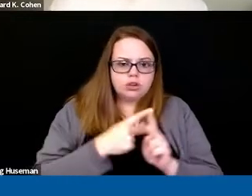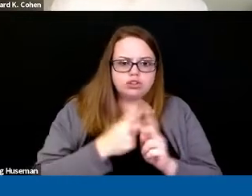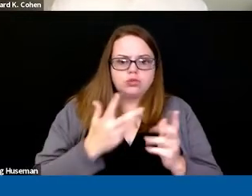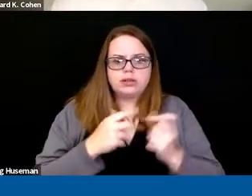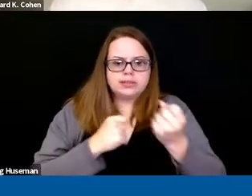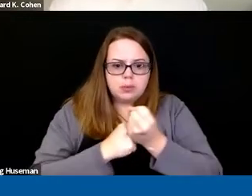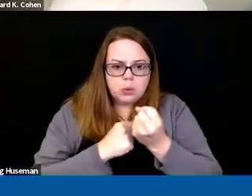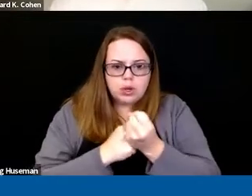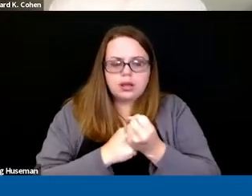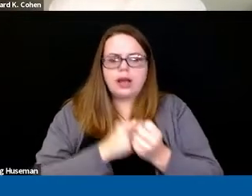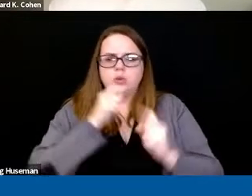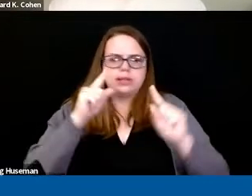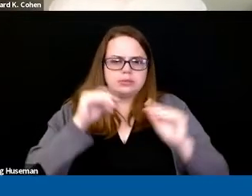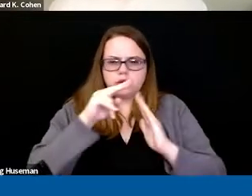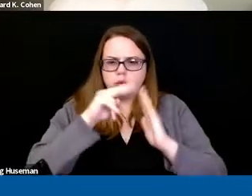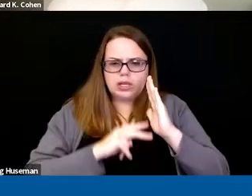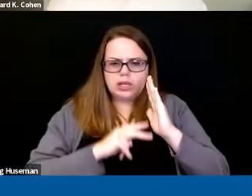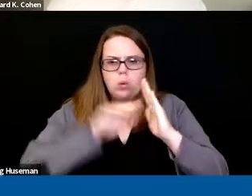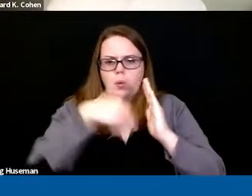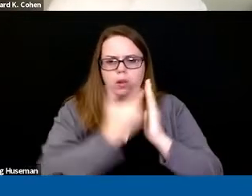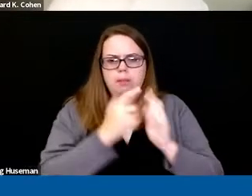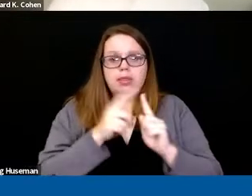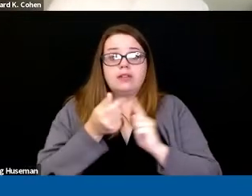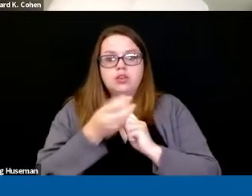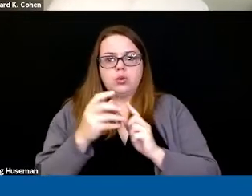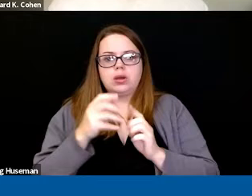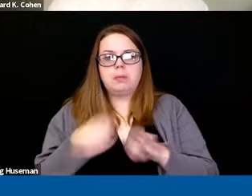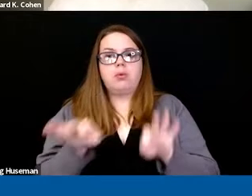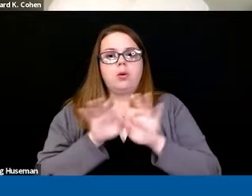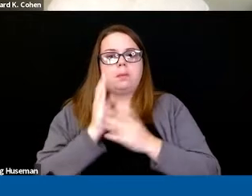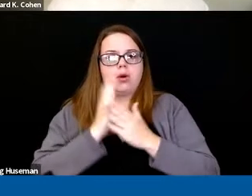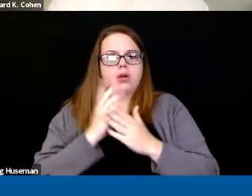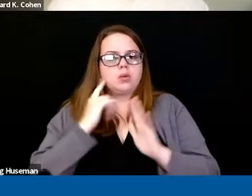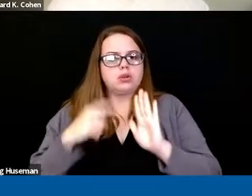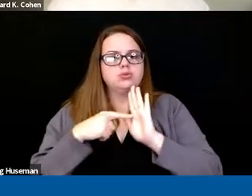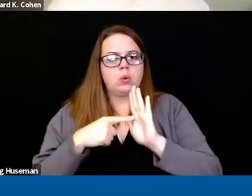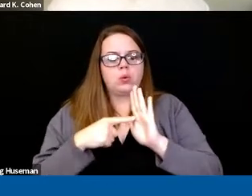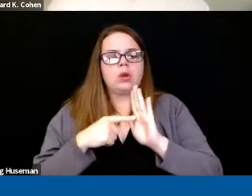I don't expect you to read the whole thing but there are a couple of sections that I want to point out to you right now that will serve as the basis